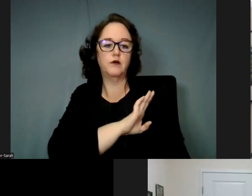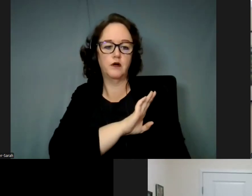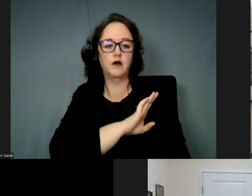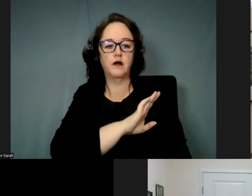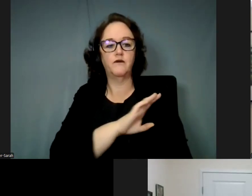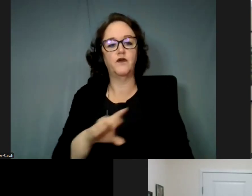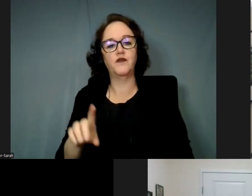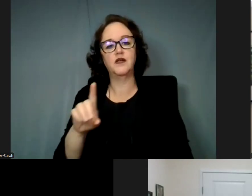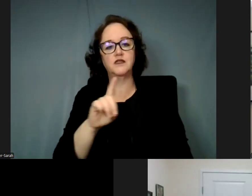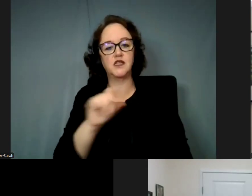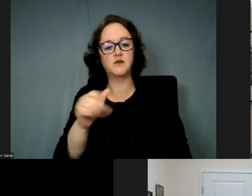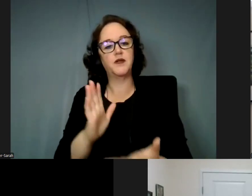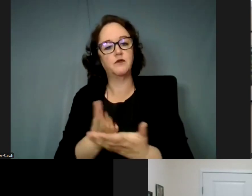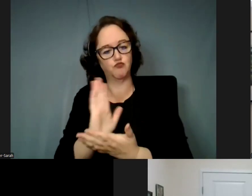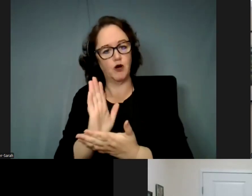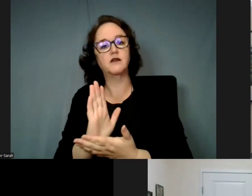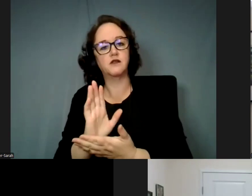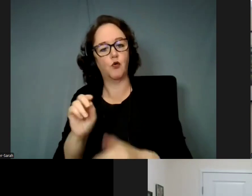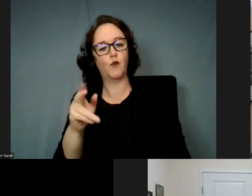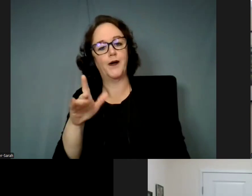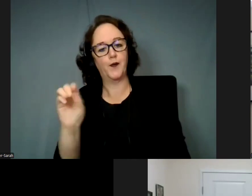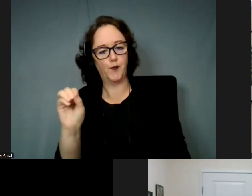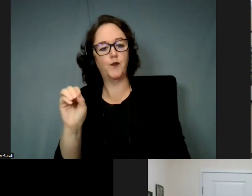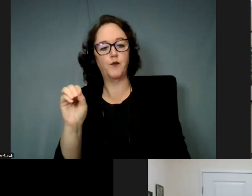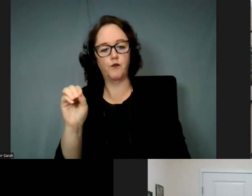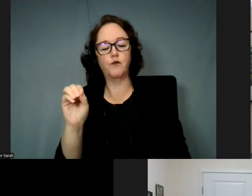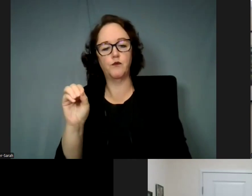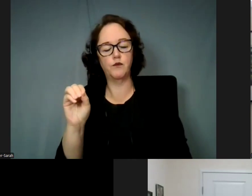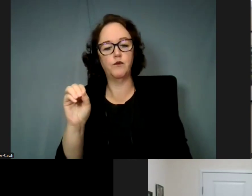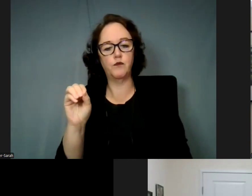organization. So I sort of cheated. I took the easy way